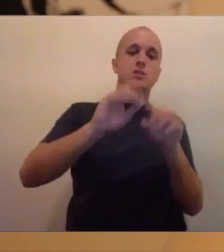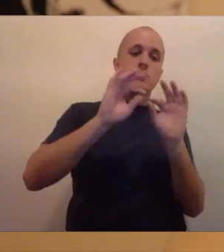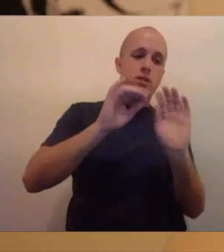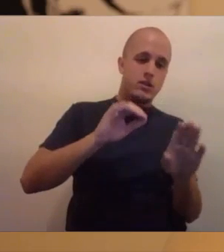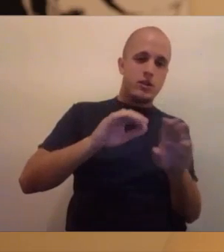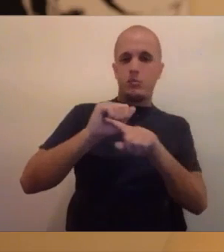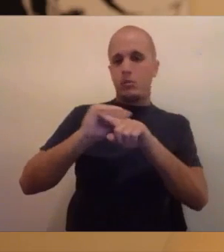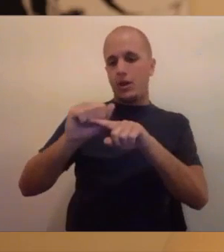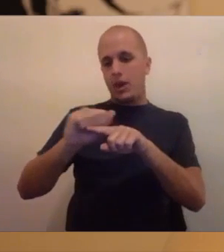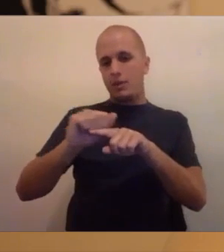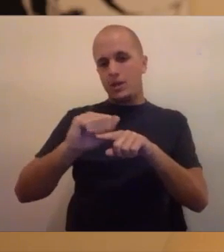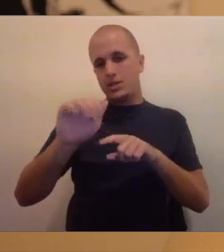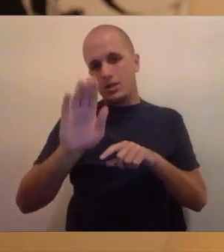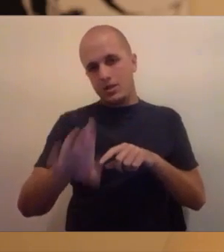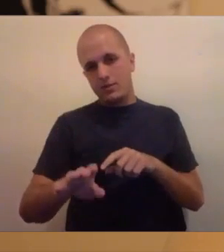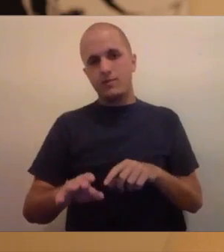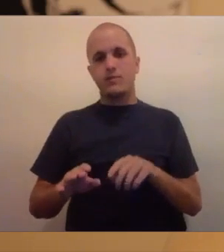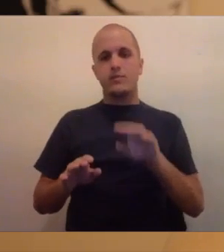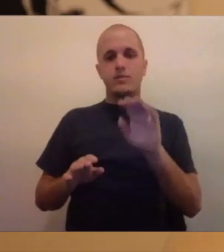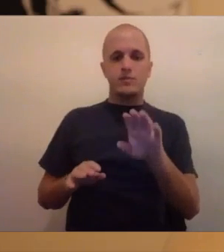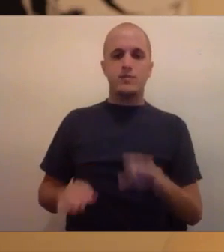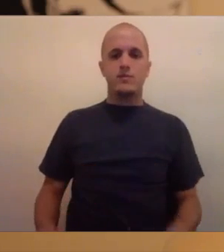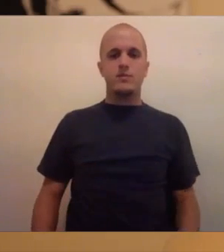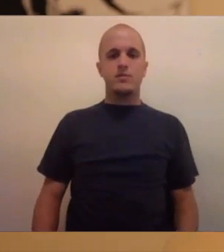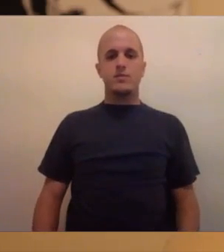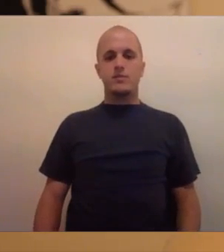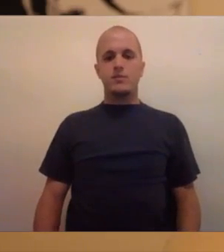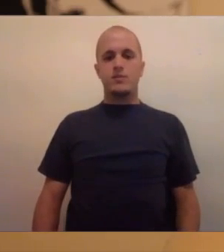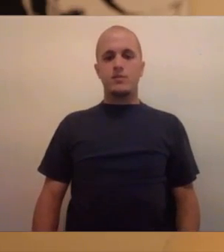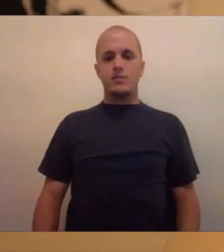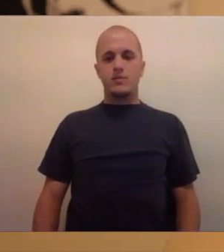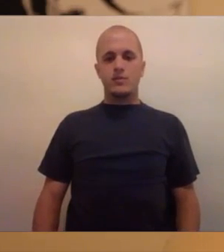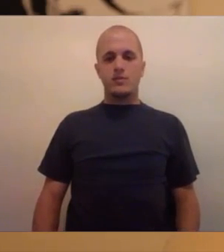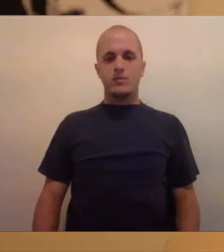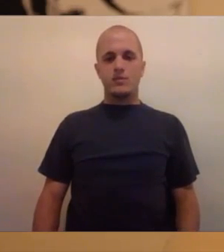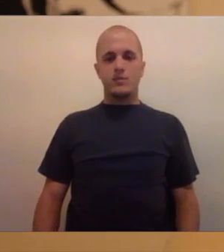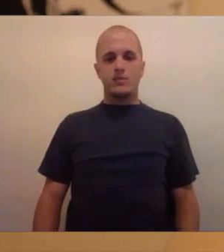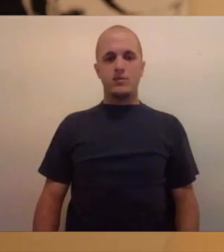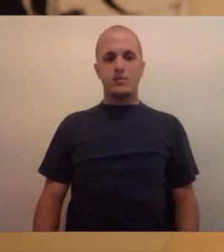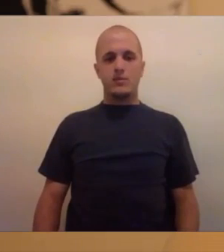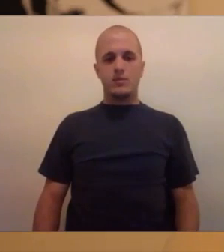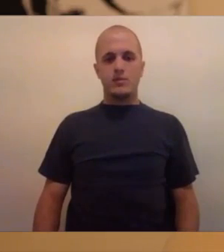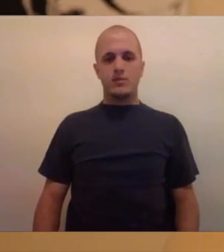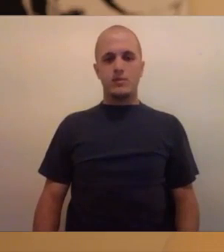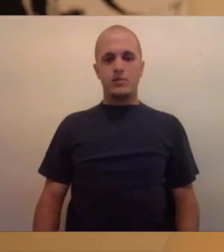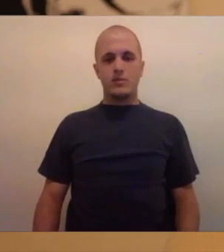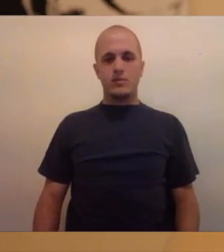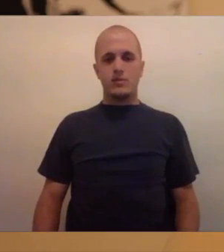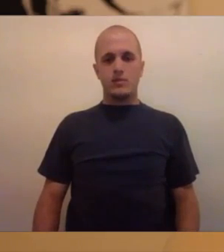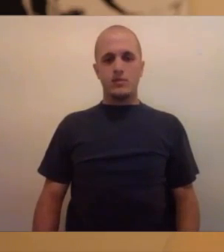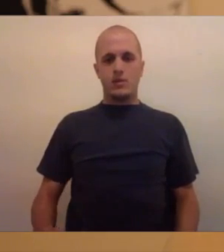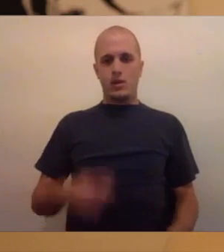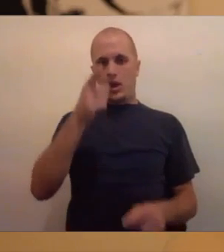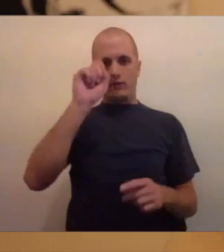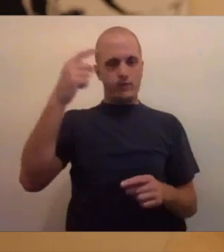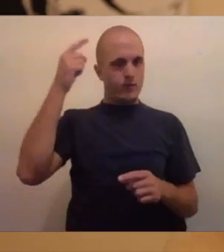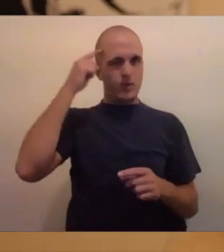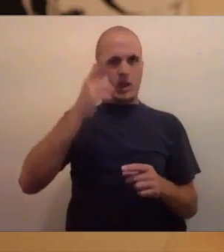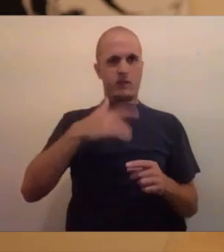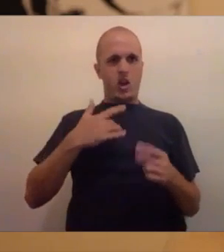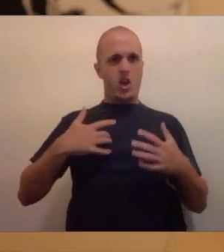because it is a practical step. You feel it, you discipline your mind, 'I don't want to let it go here